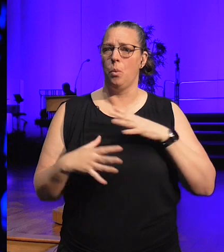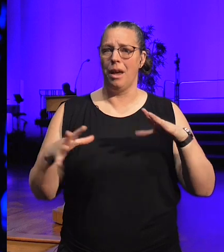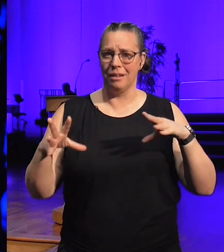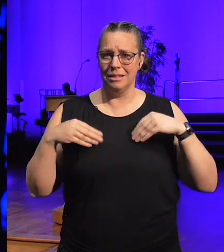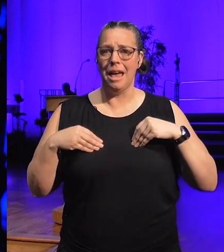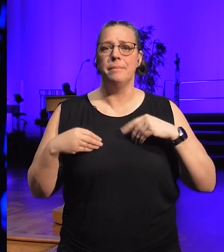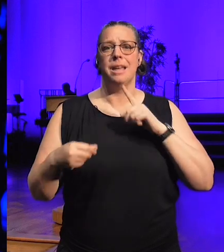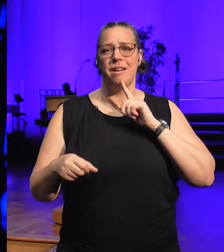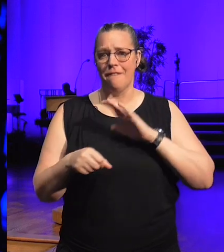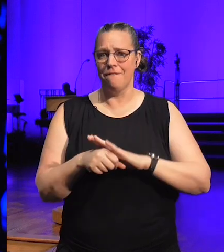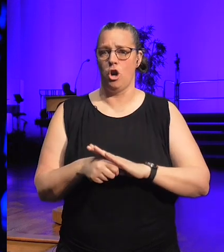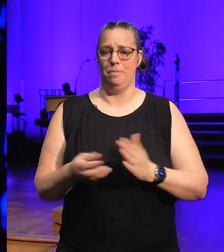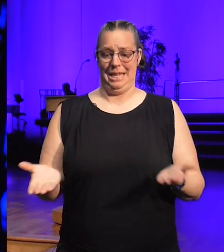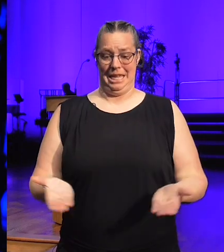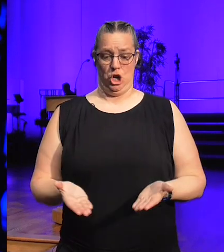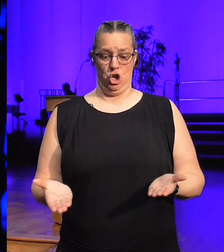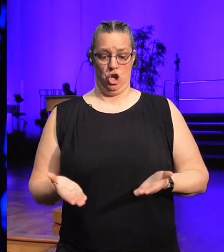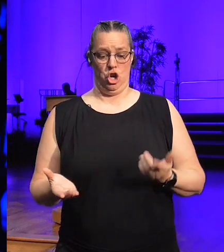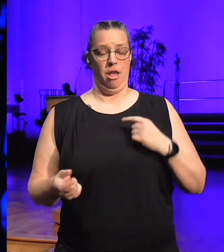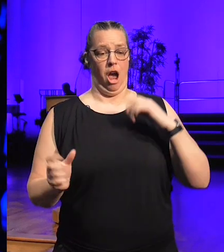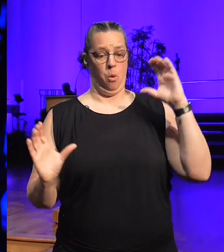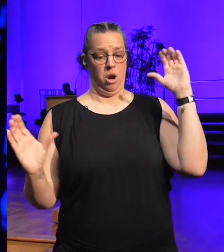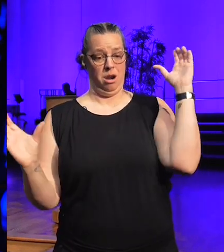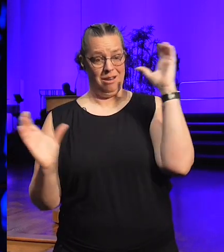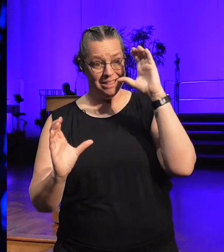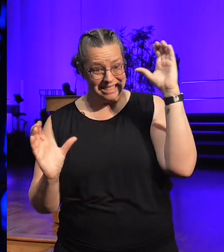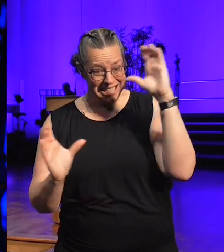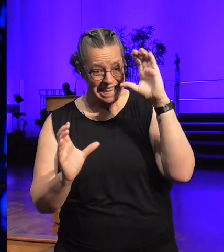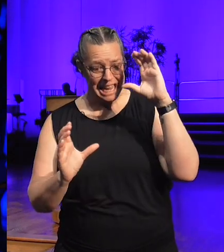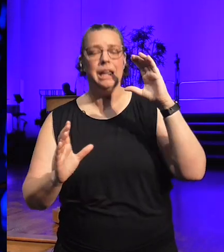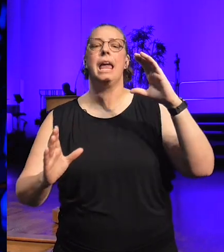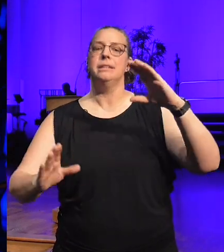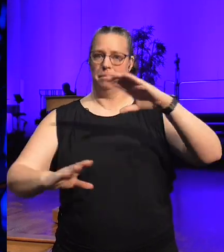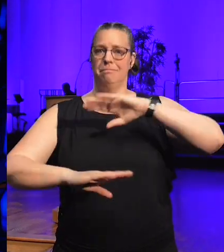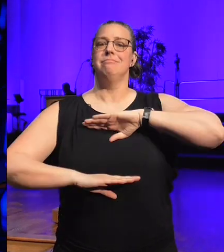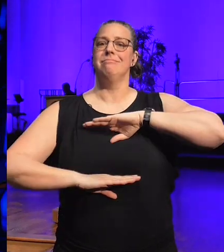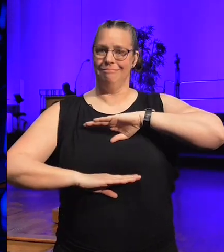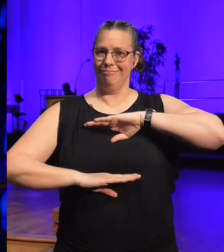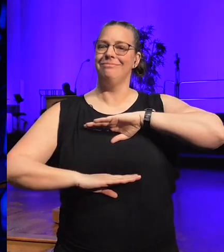that right here and right now that seeking is fulfilling itself through us and through this